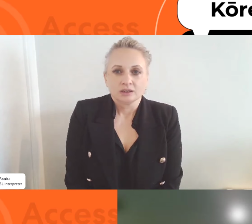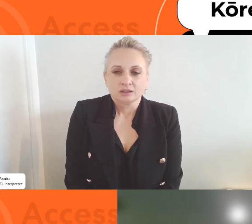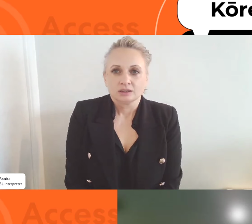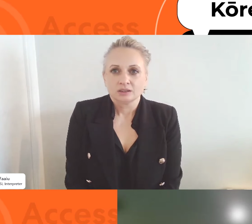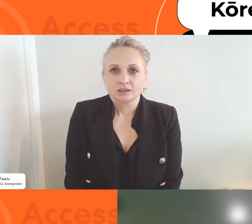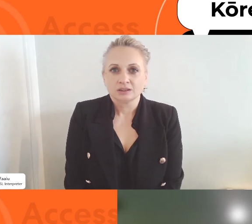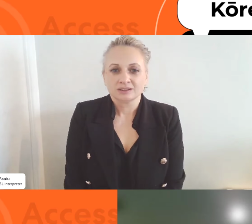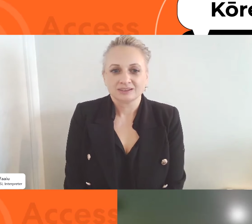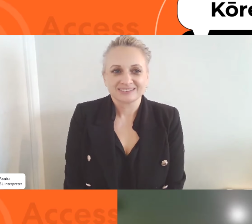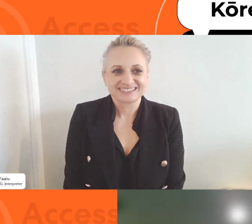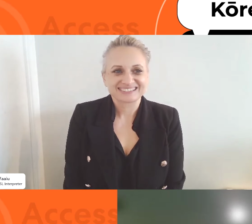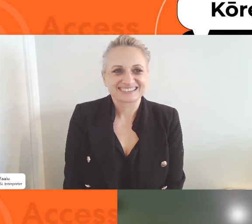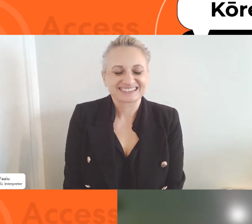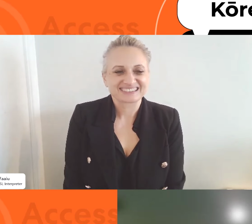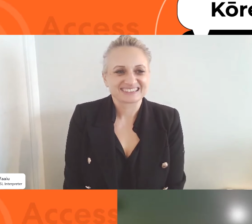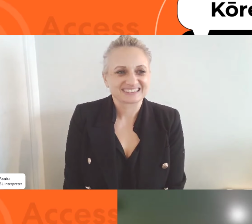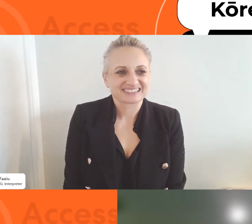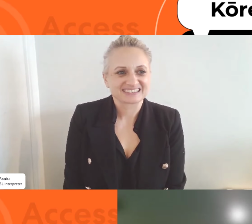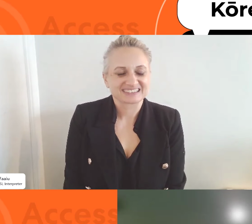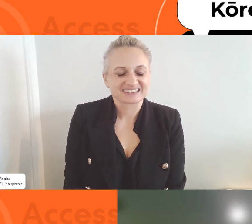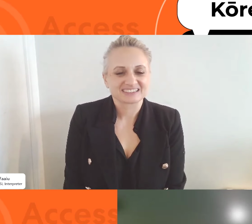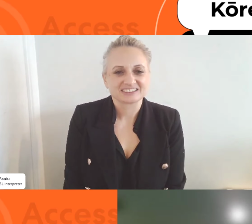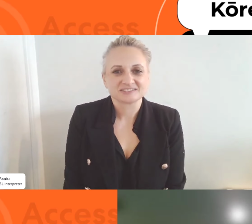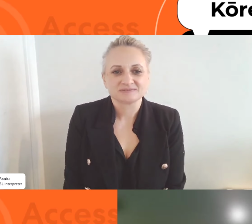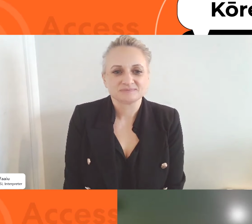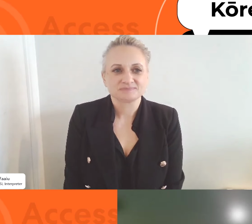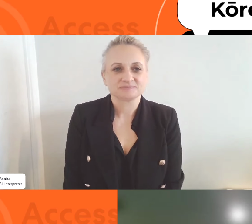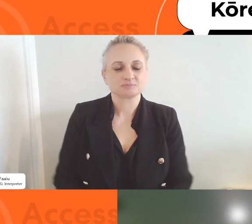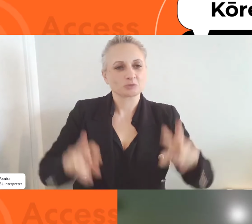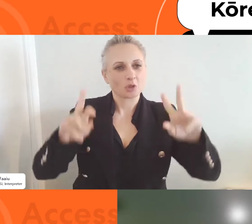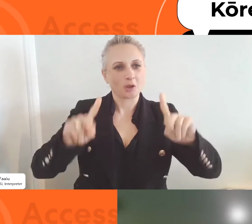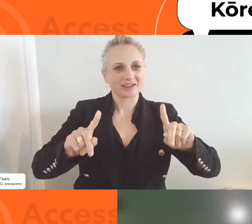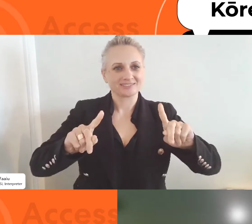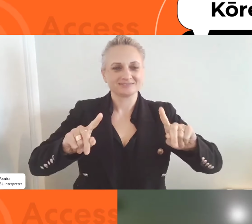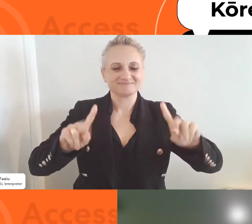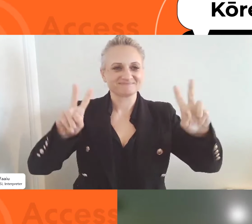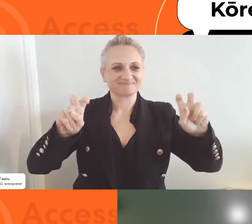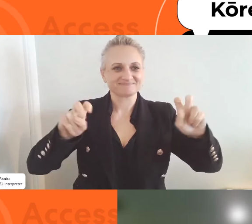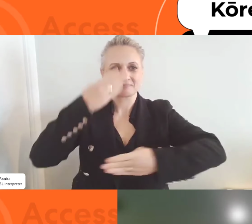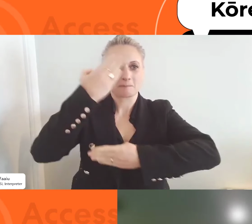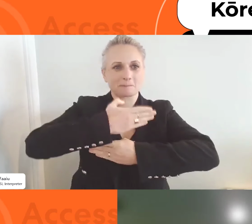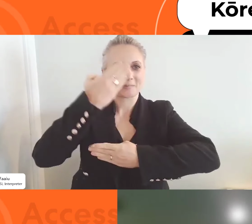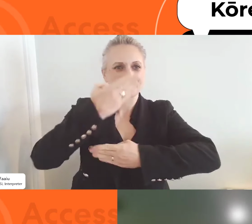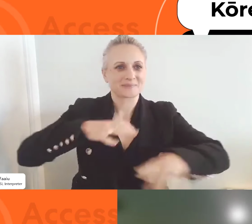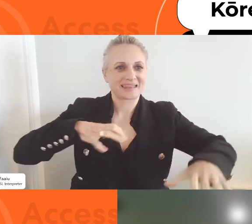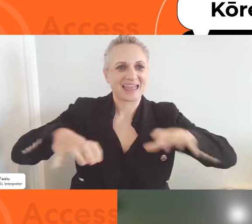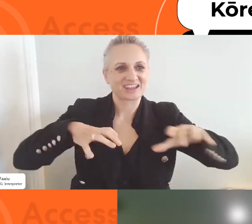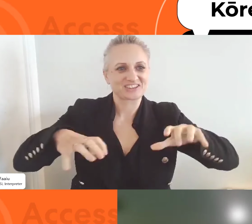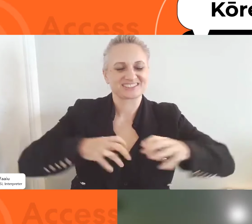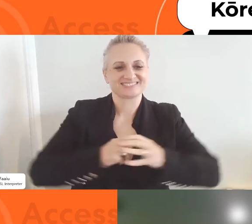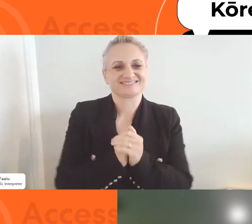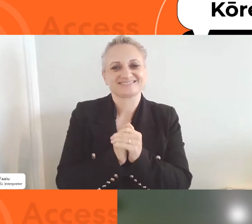Okay, let's get back to action. How refreshing it is to have such